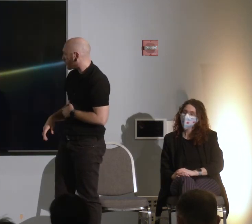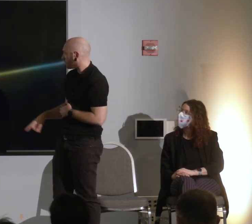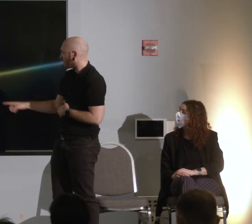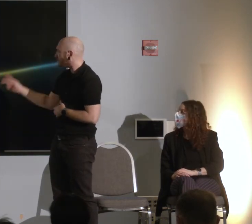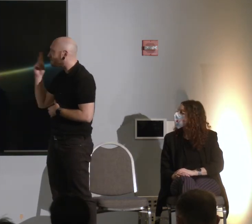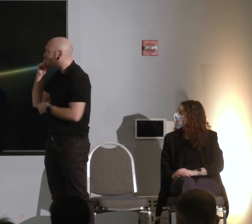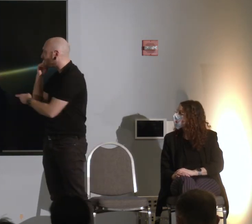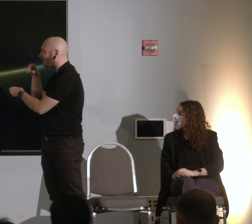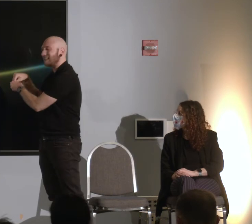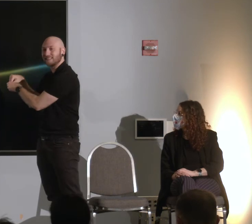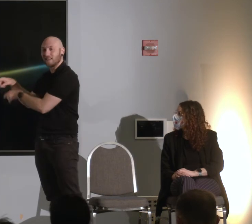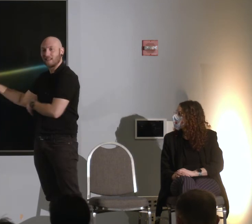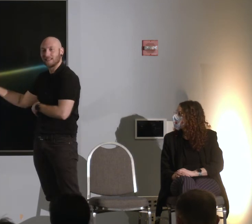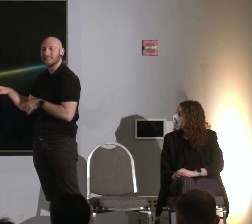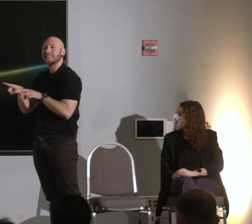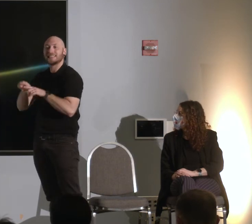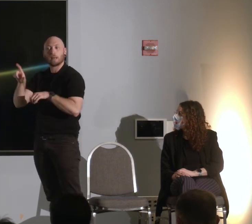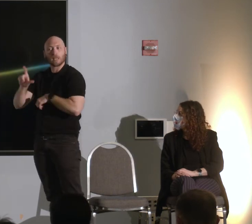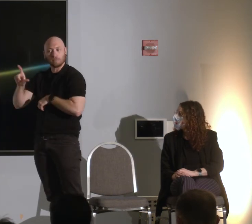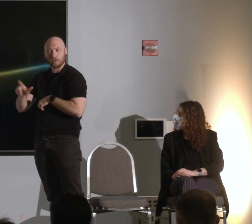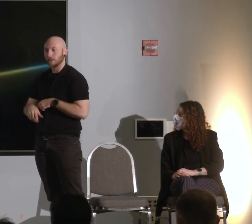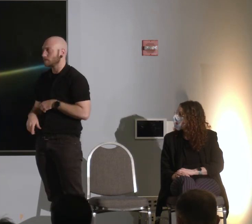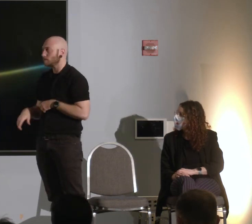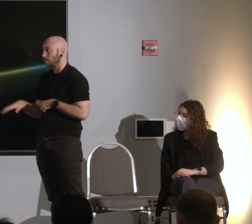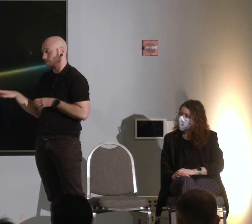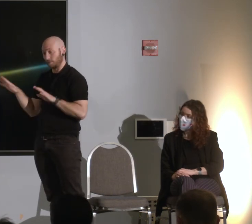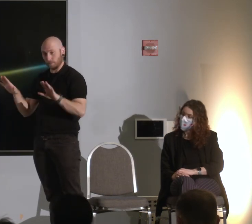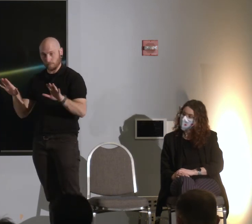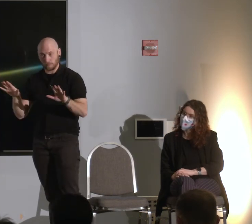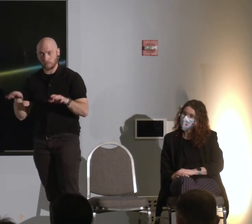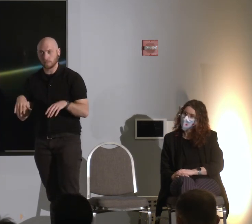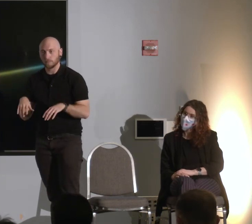There we go. Now, I can't talk about their times without reference